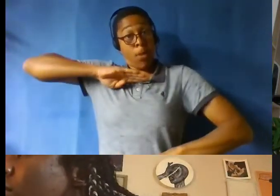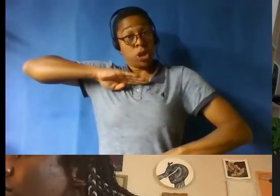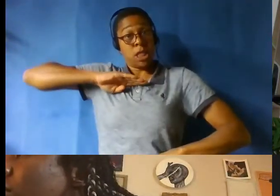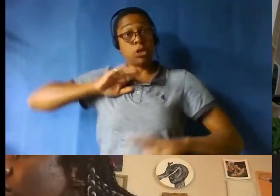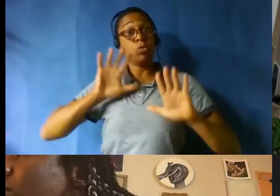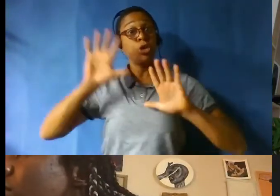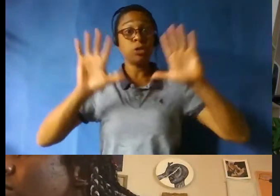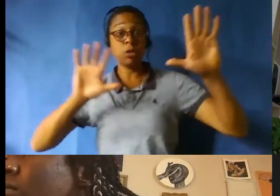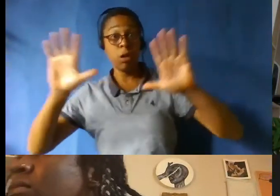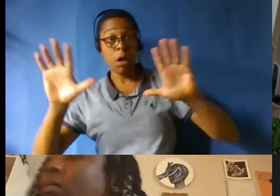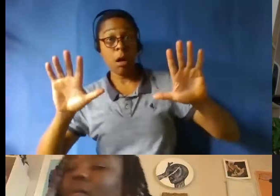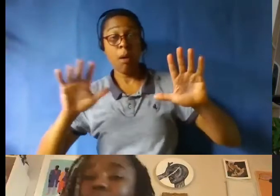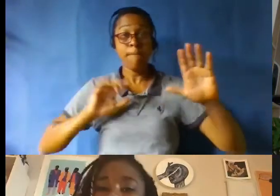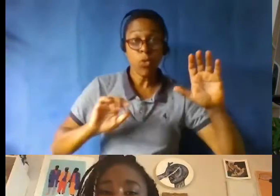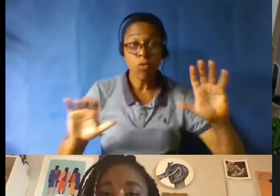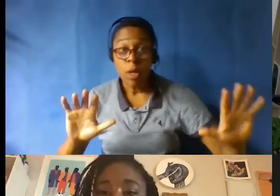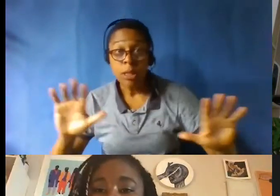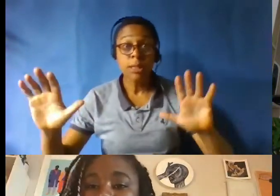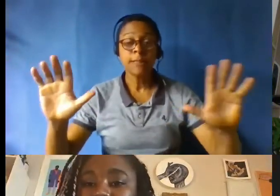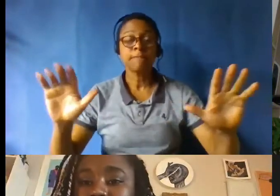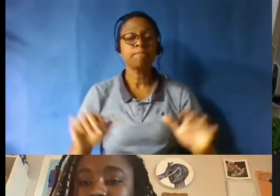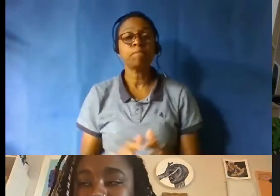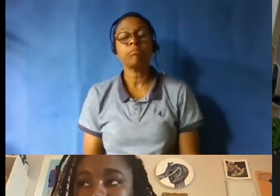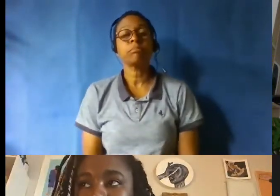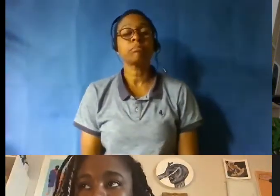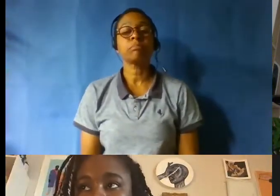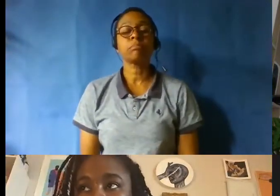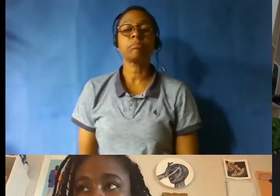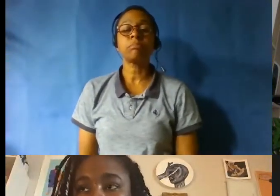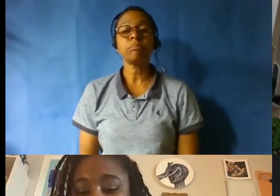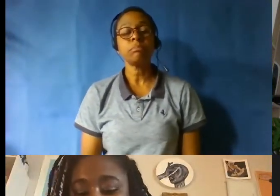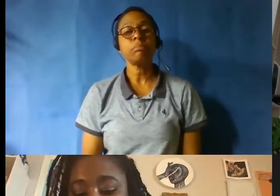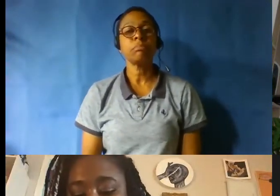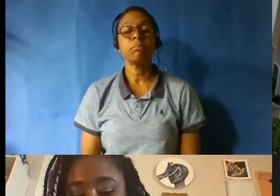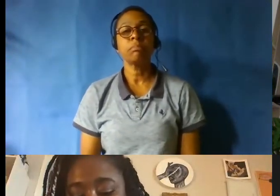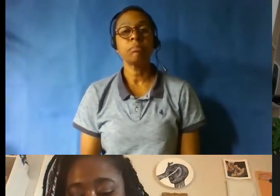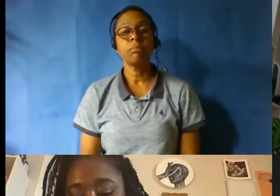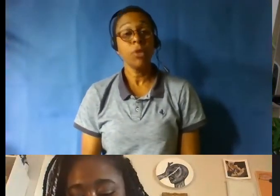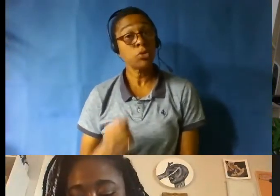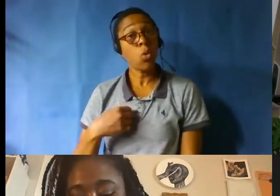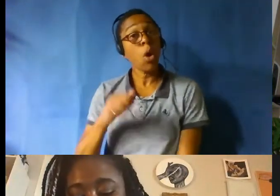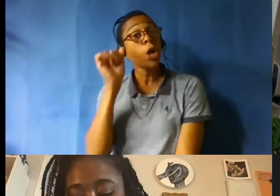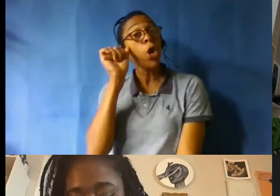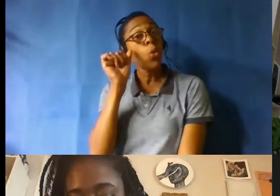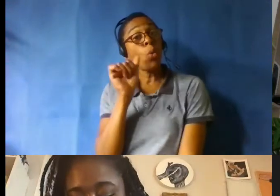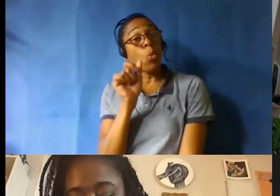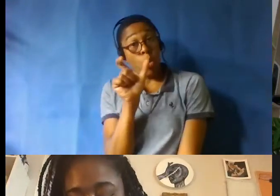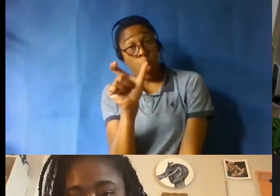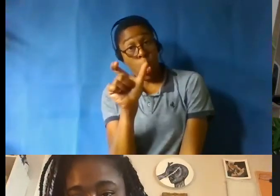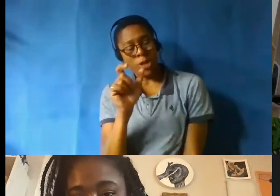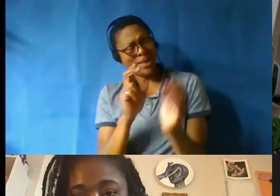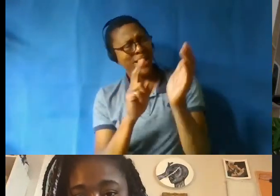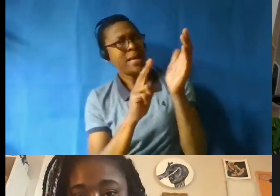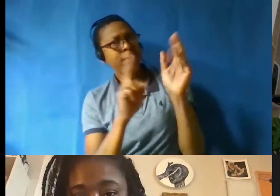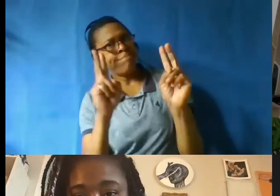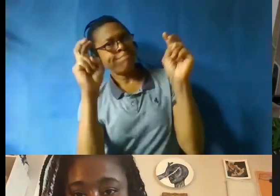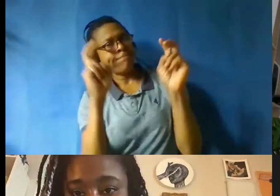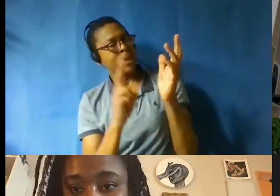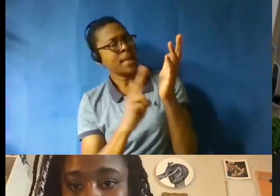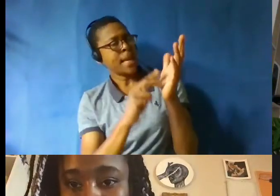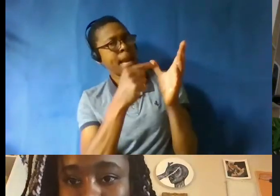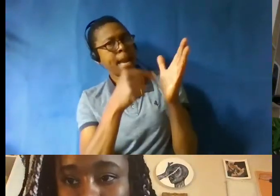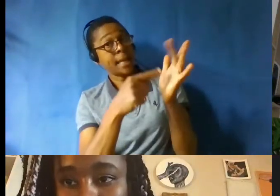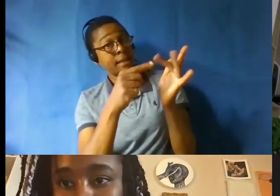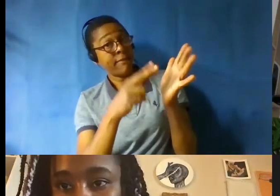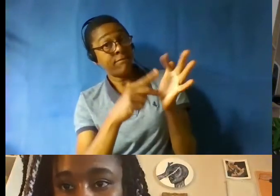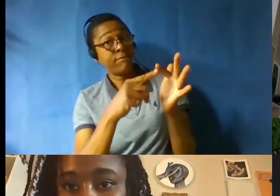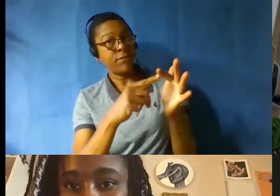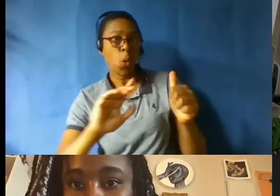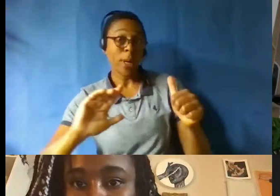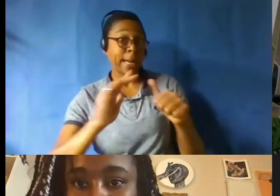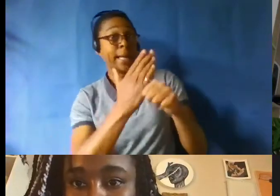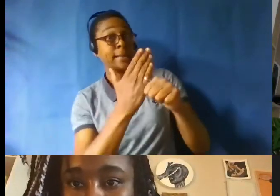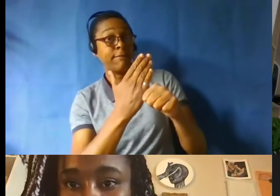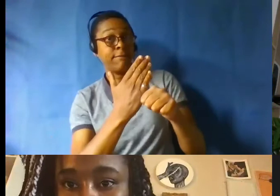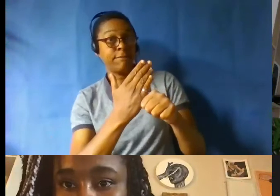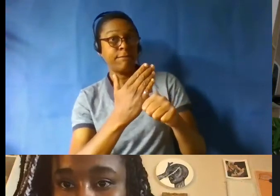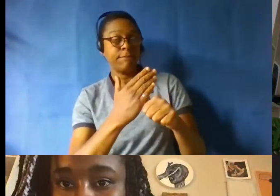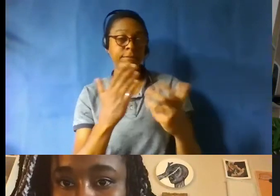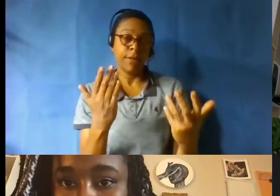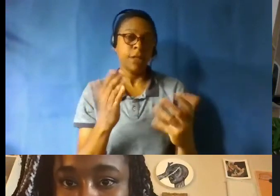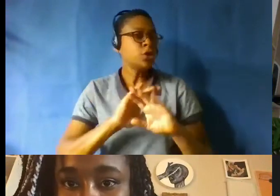movements and so I know that the word native is not necessarily used and some